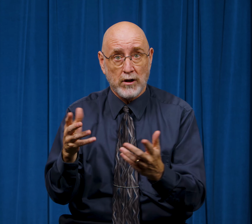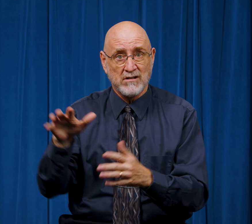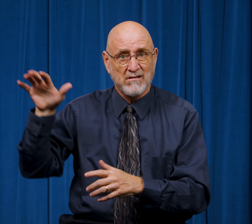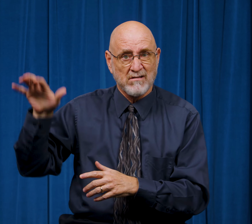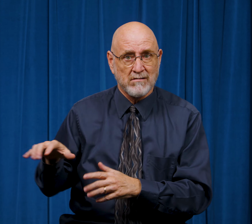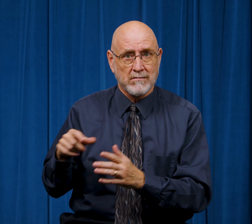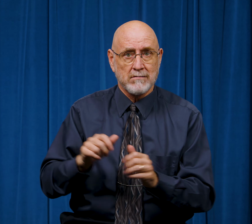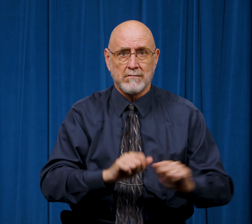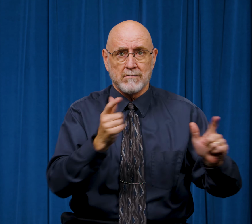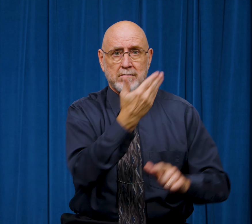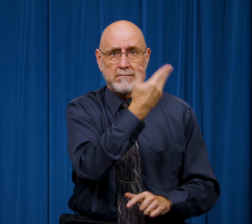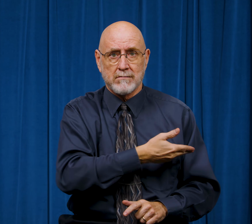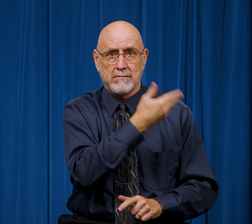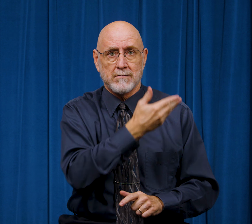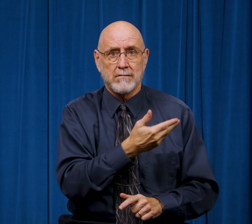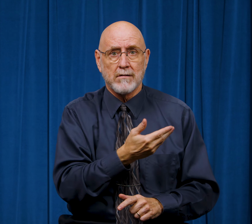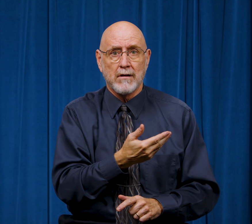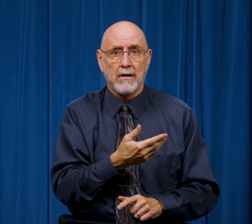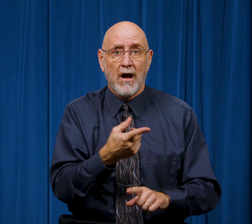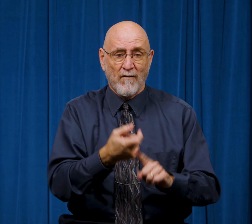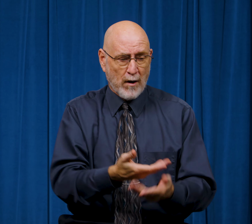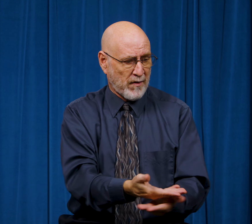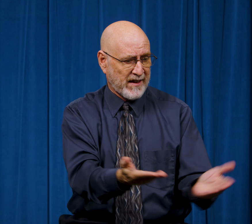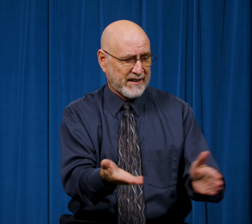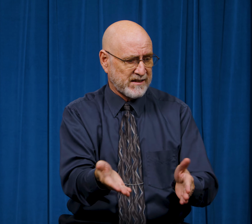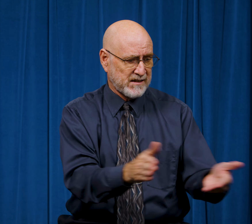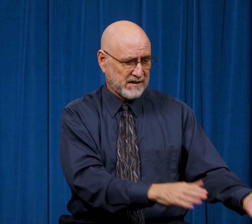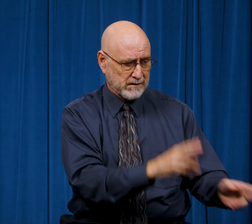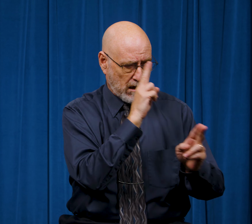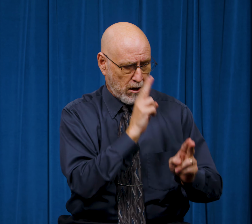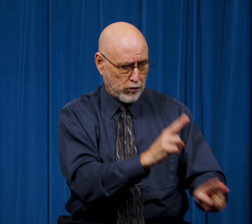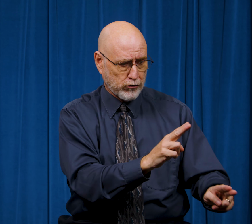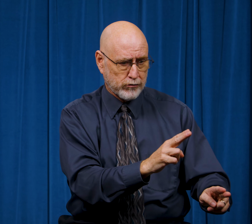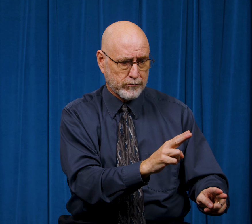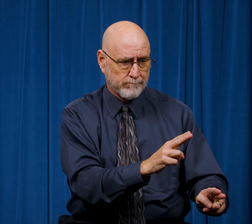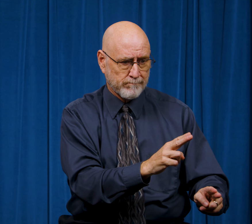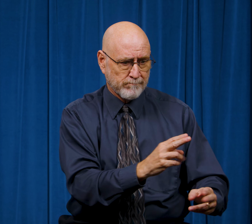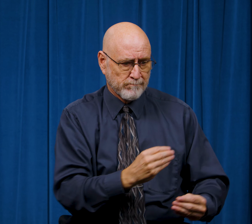"...that from these honored dead we take increased devotion